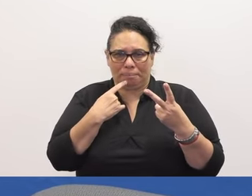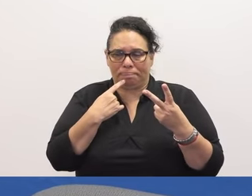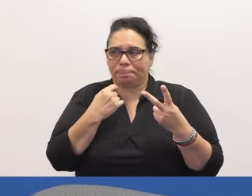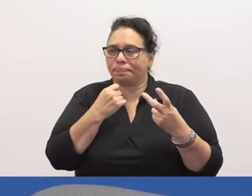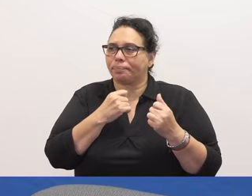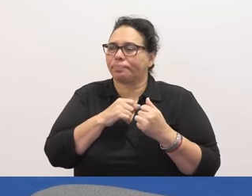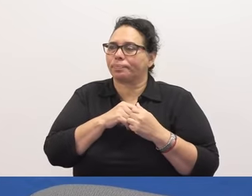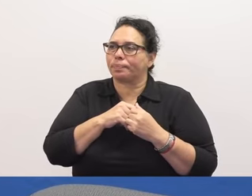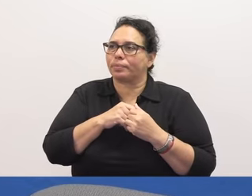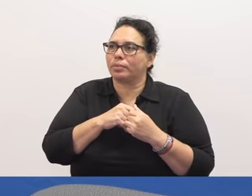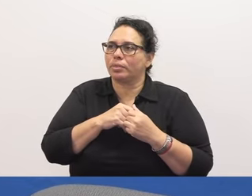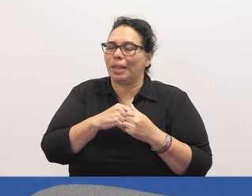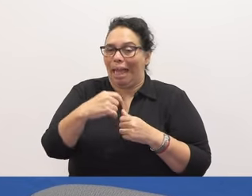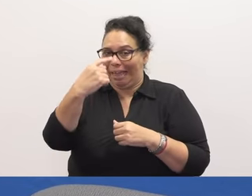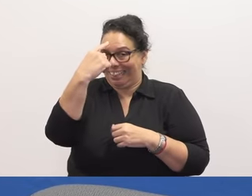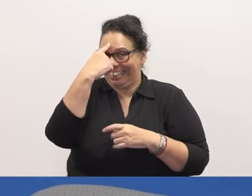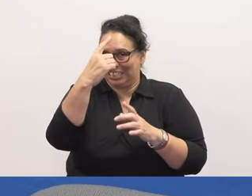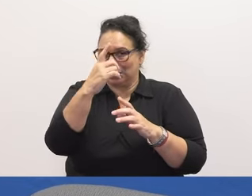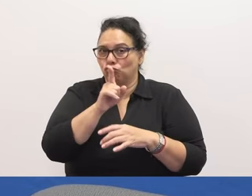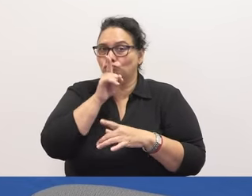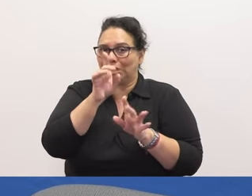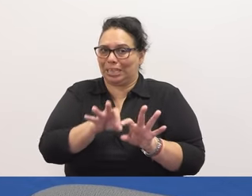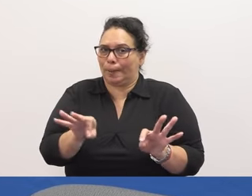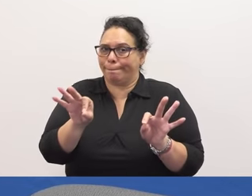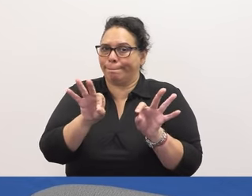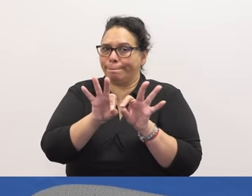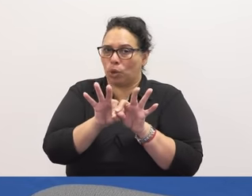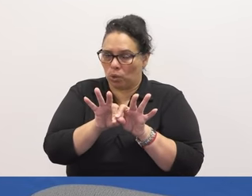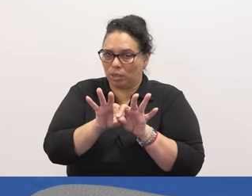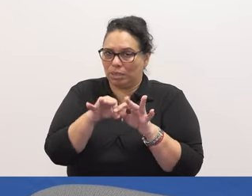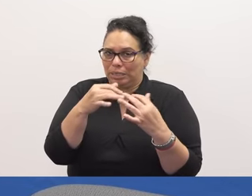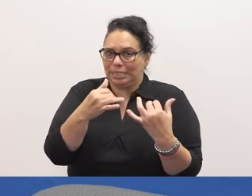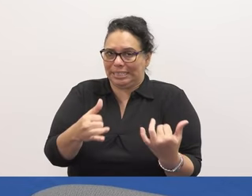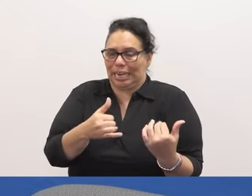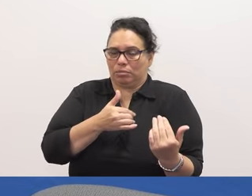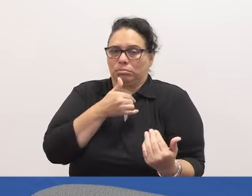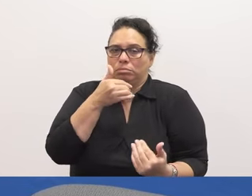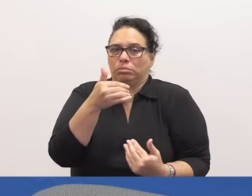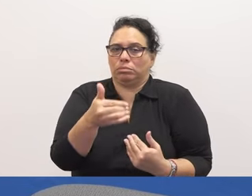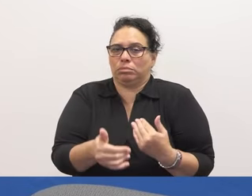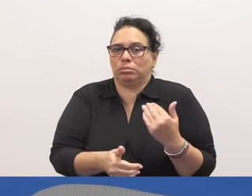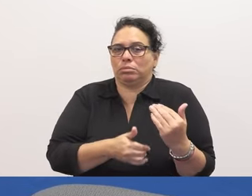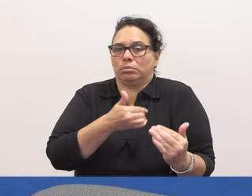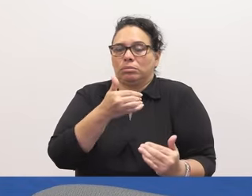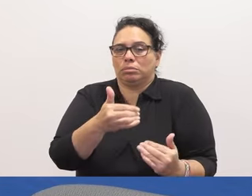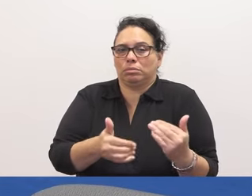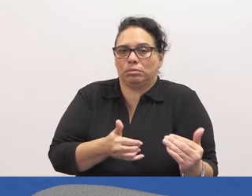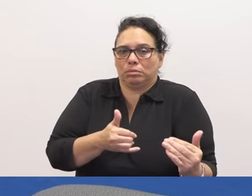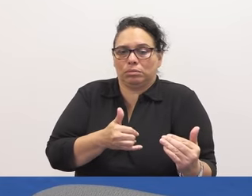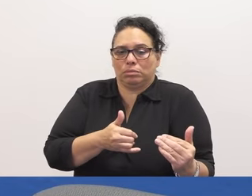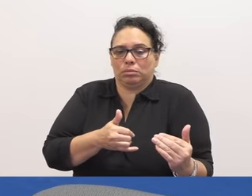I think it's really important that today we make the progress of winding this down